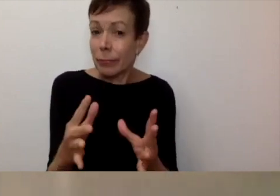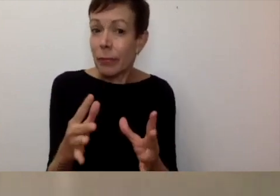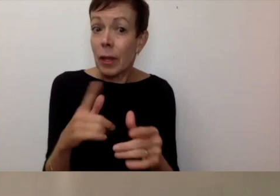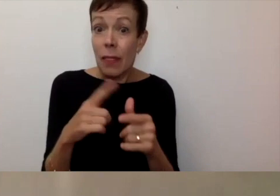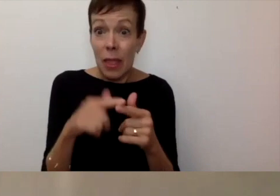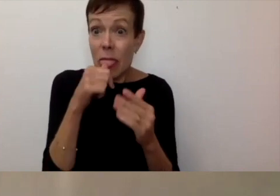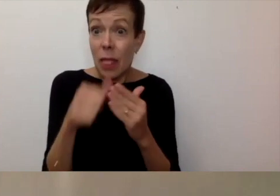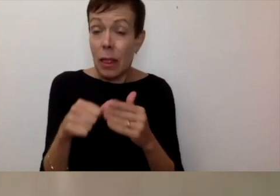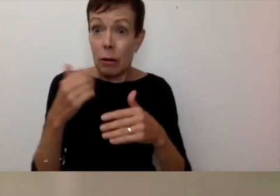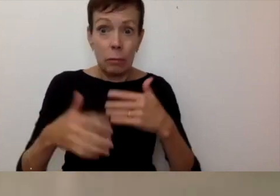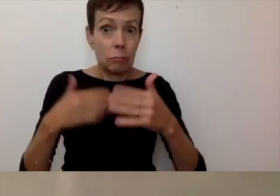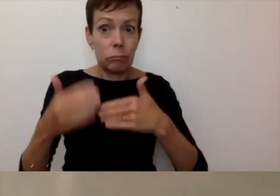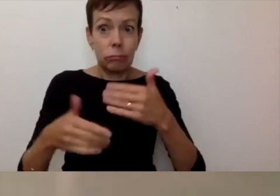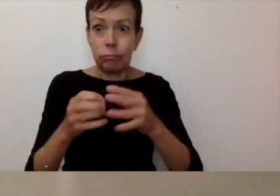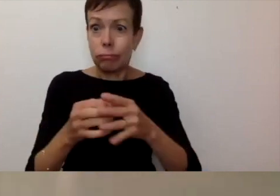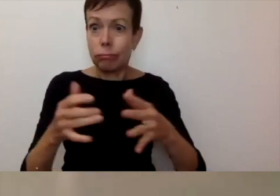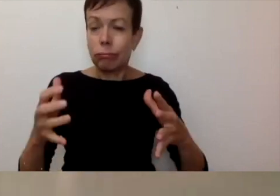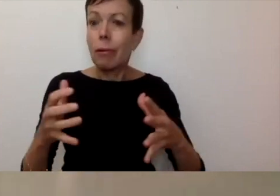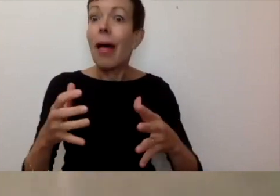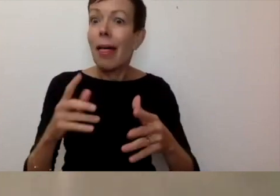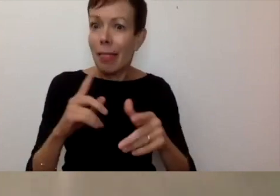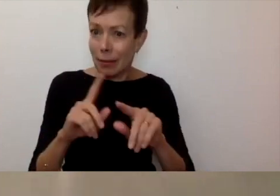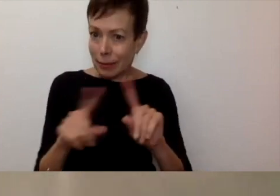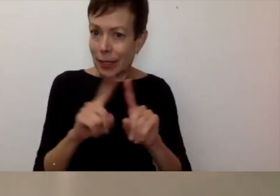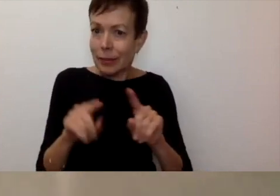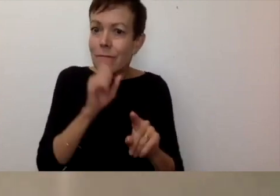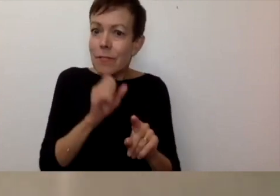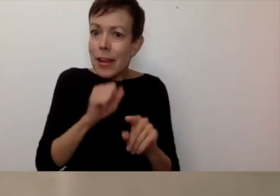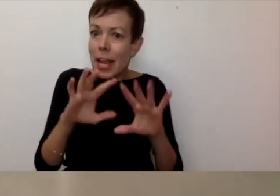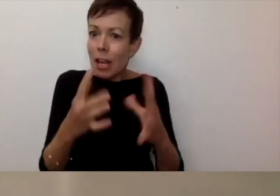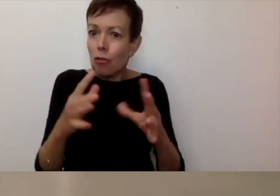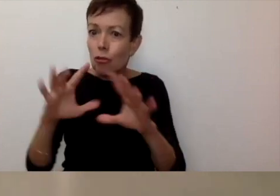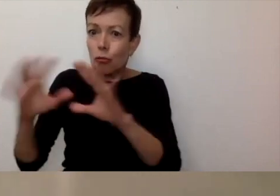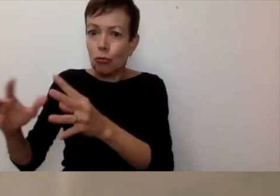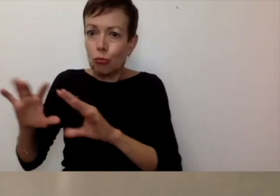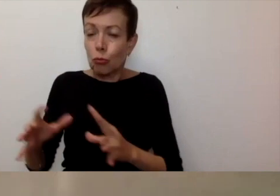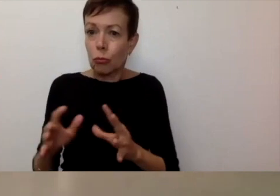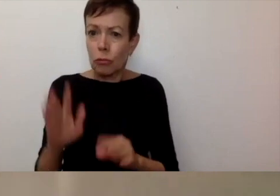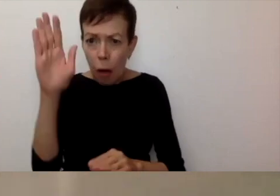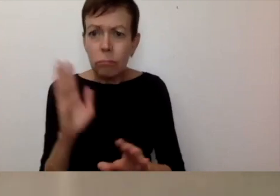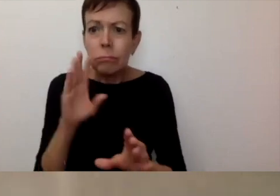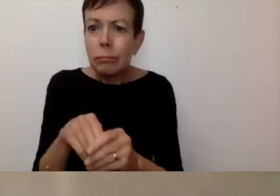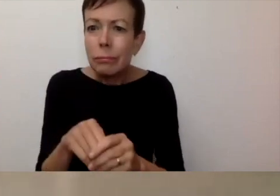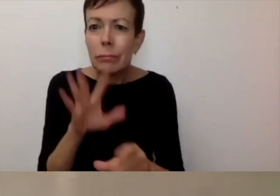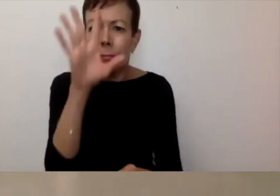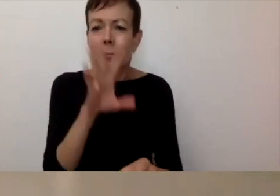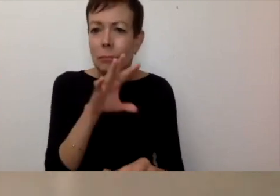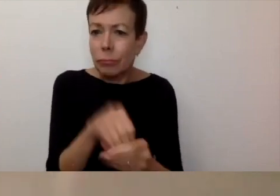it crossed the generations and it was endorsed by the union that i represent today if you're interested in reading that